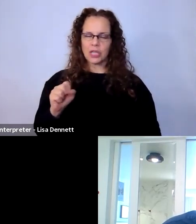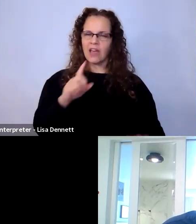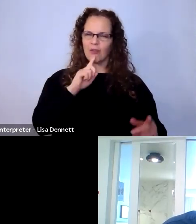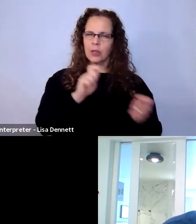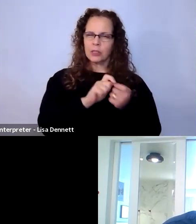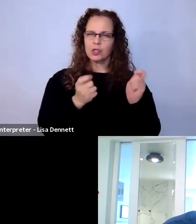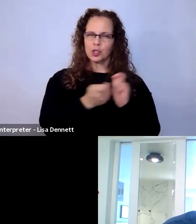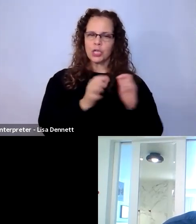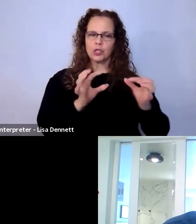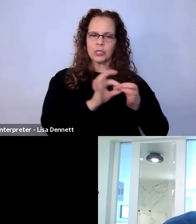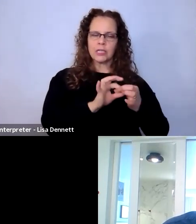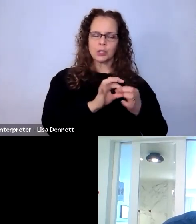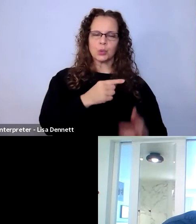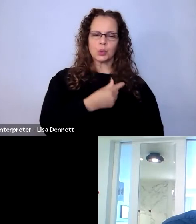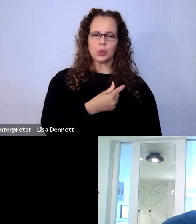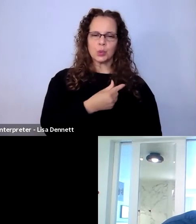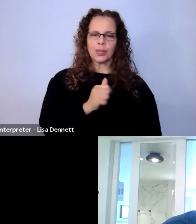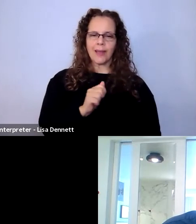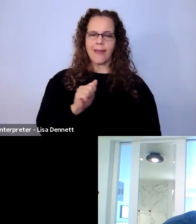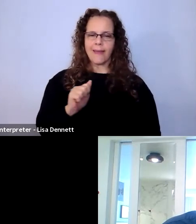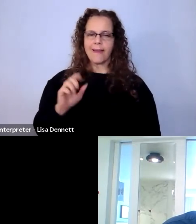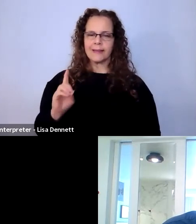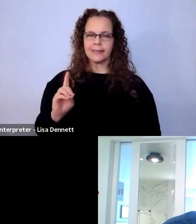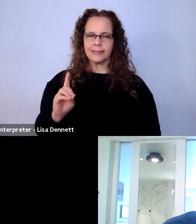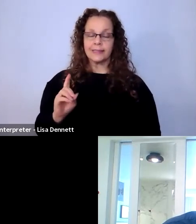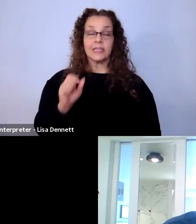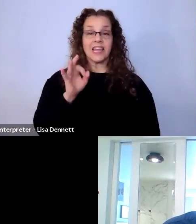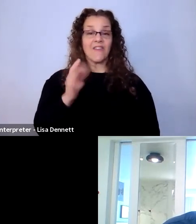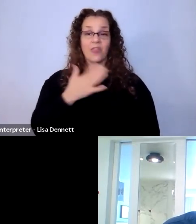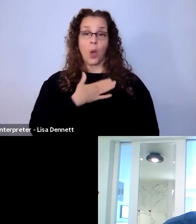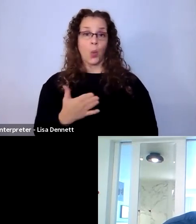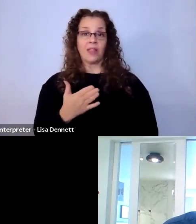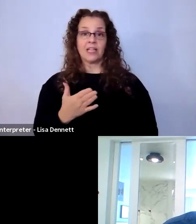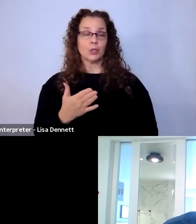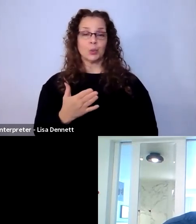say that if they're willing to put their. themselves out in the public like that and make statements about